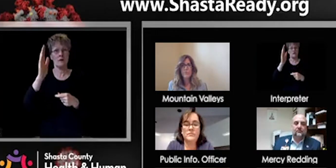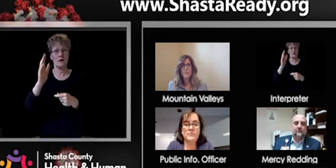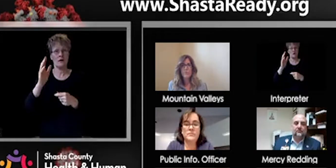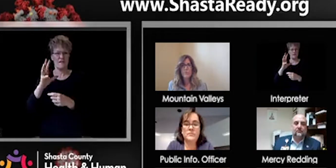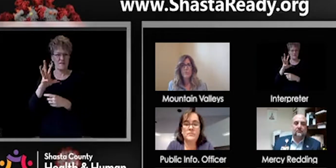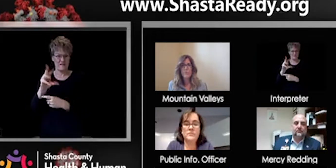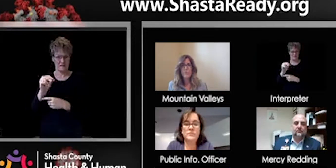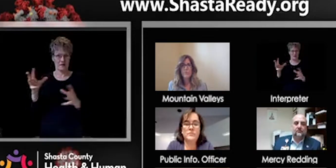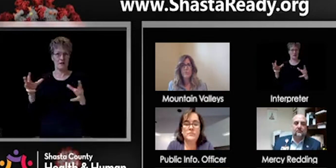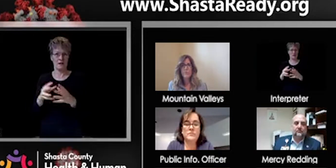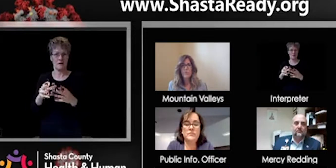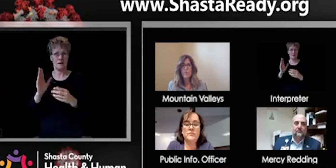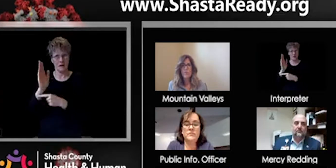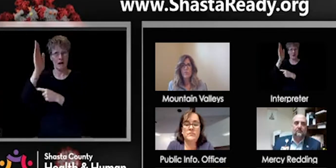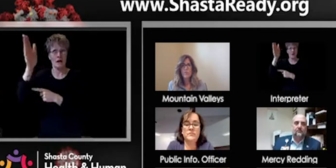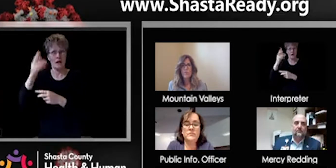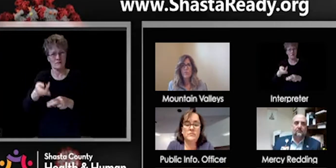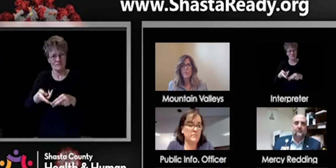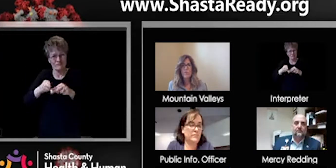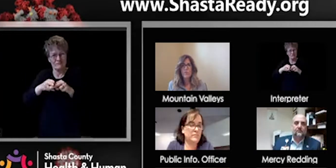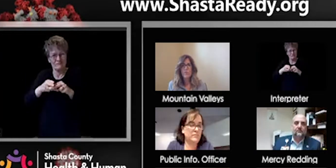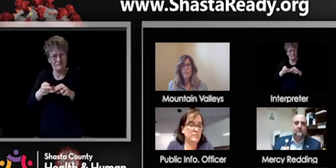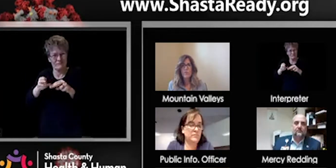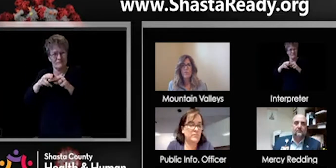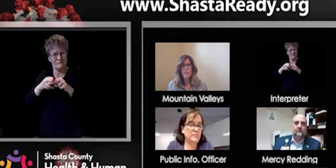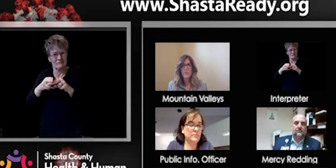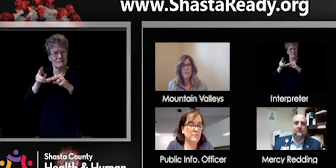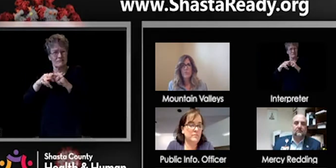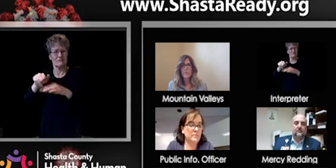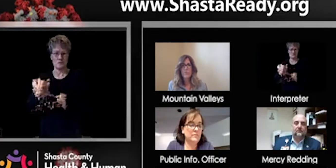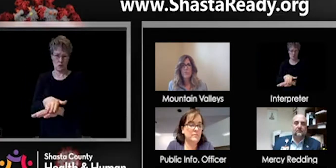important to remember, and that part of the purpose of the committee, that while we’re